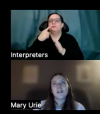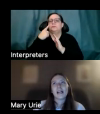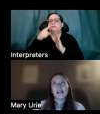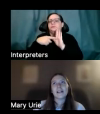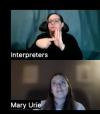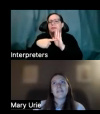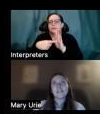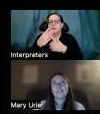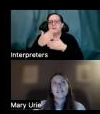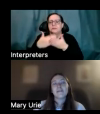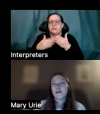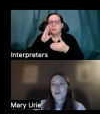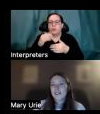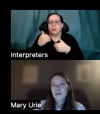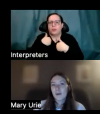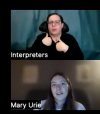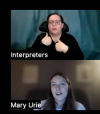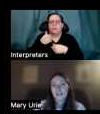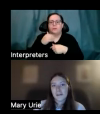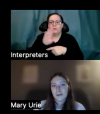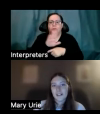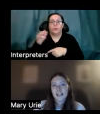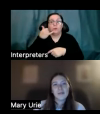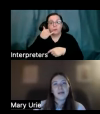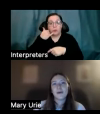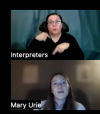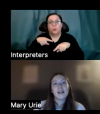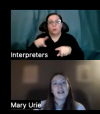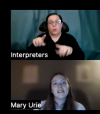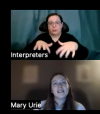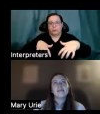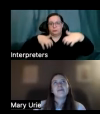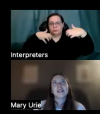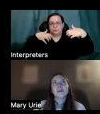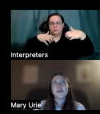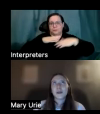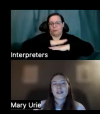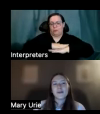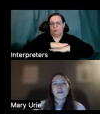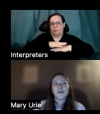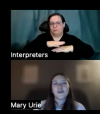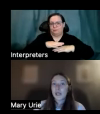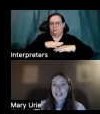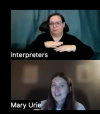will have their phone with them when they're on the floor. And people may, I guess, with Twitter, it was called tweeting